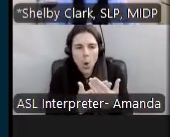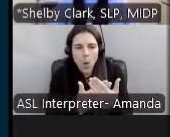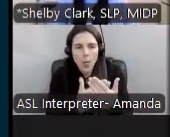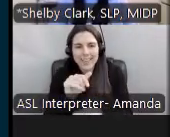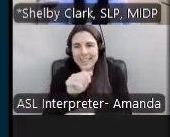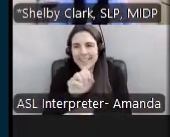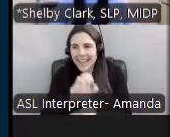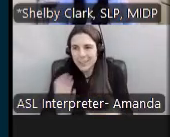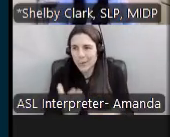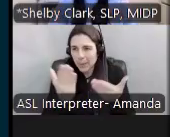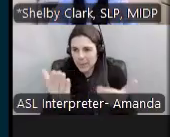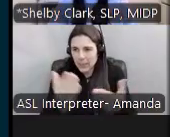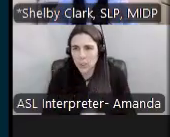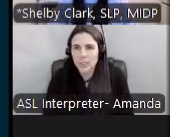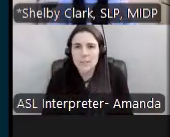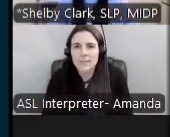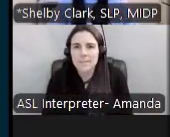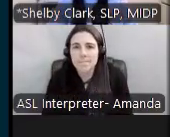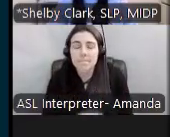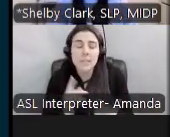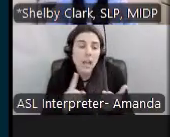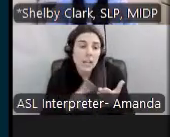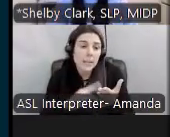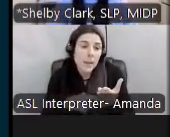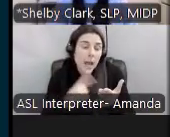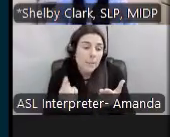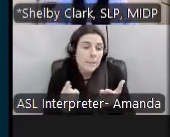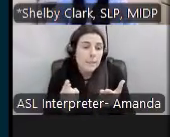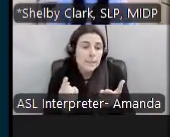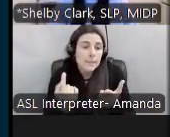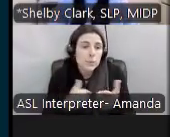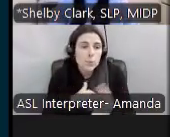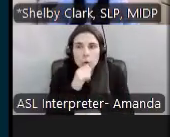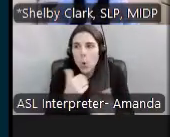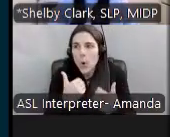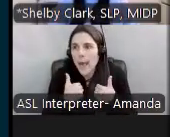recommendations. Sometimes we don't always have time to talk